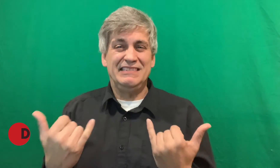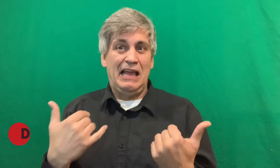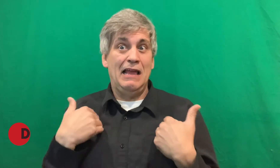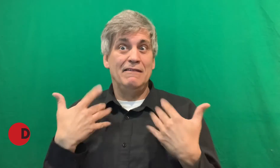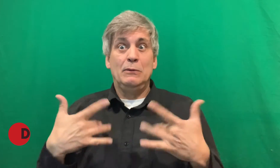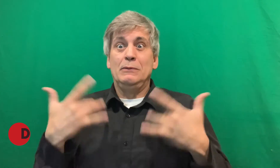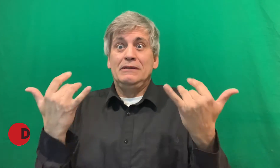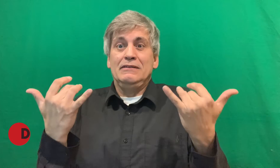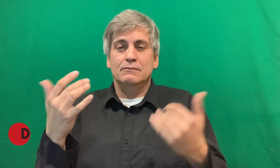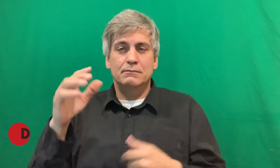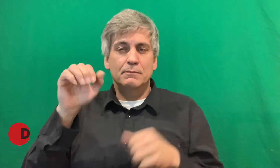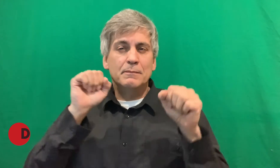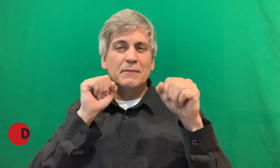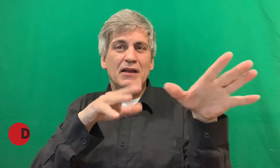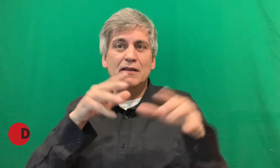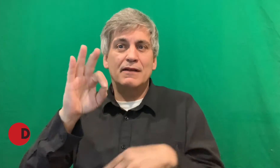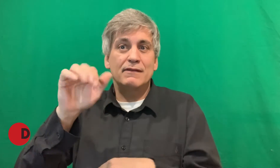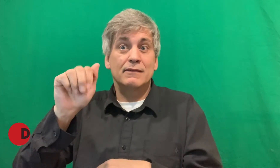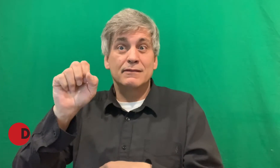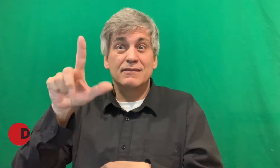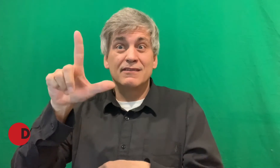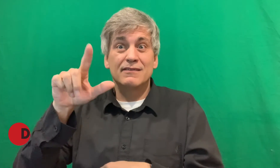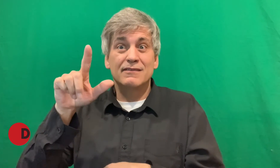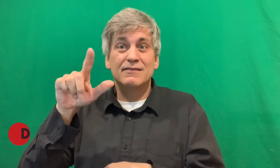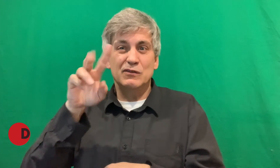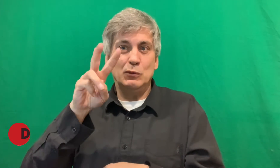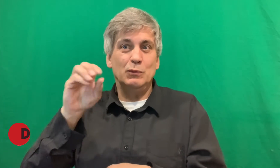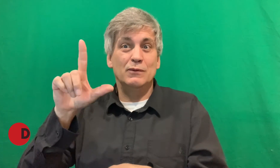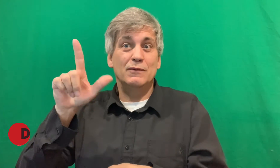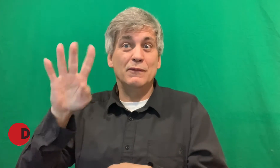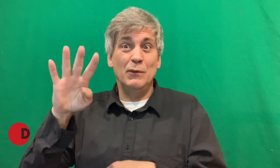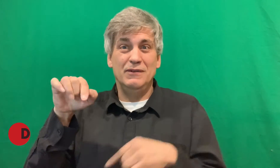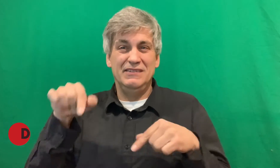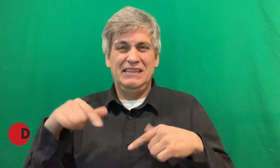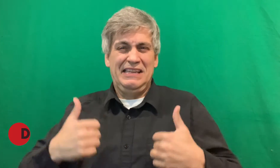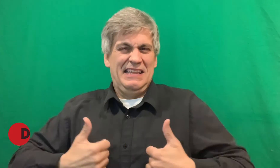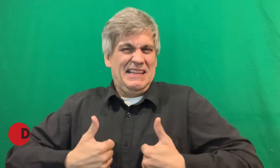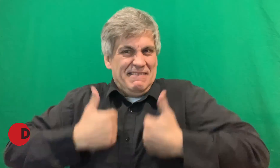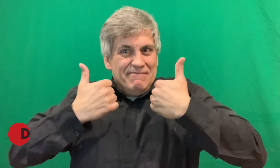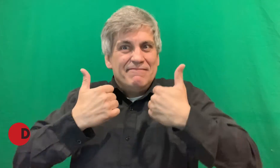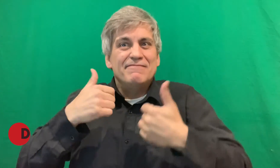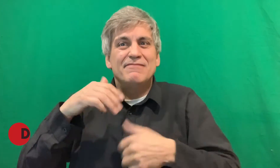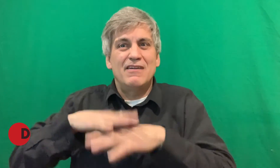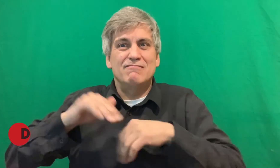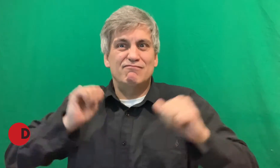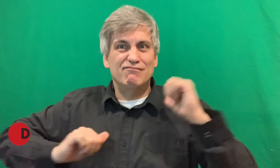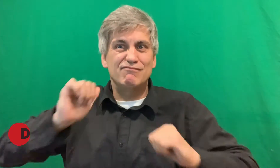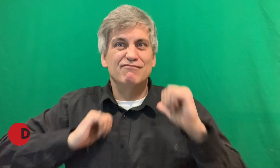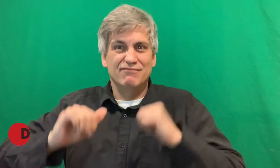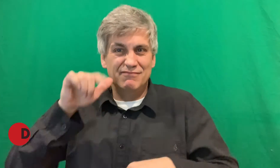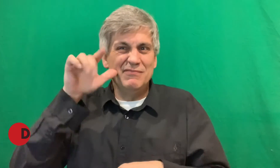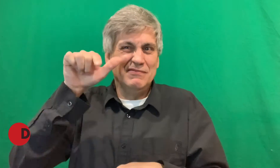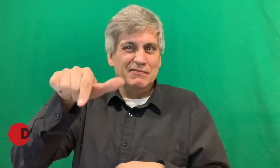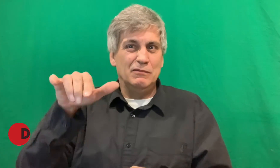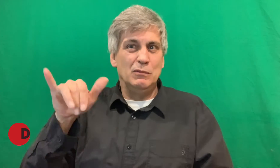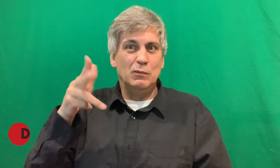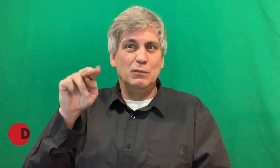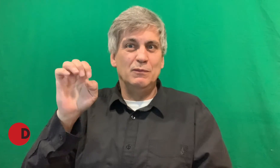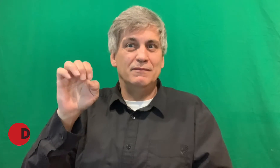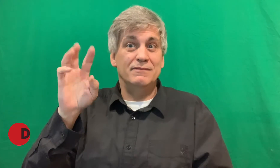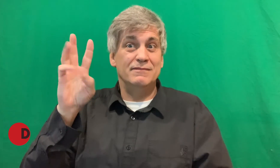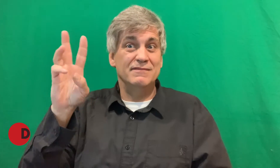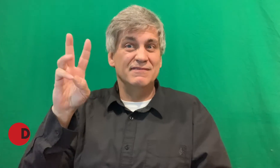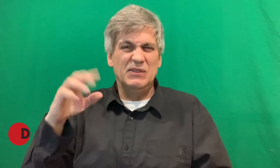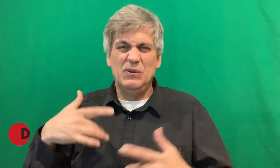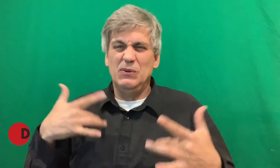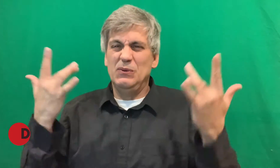Right now we have a "Magic of ASL 2024 Live!" performance on June 6th.